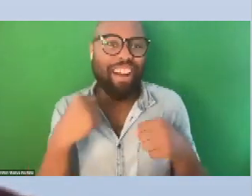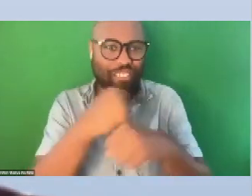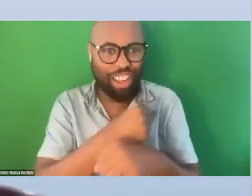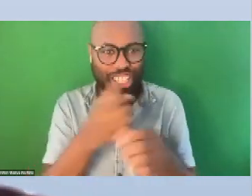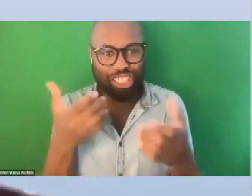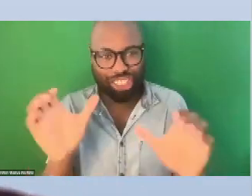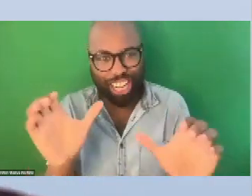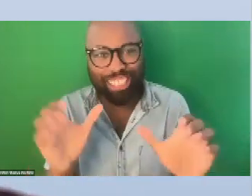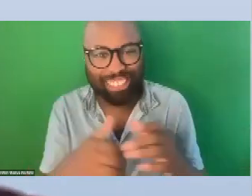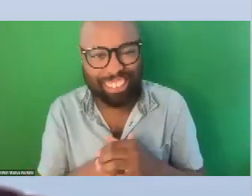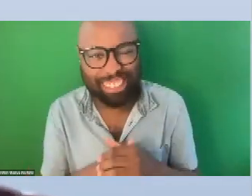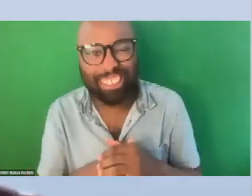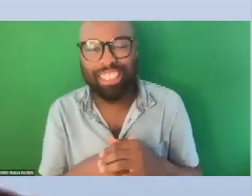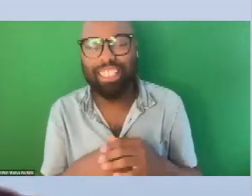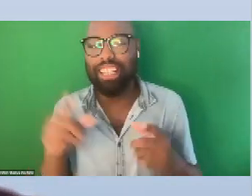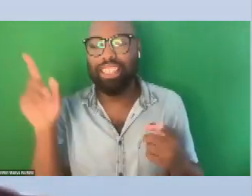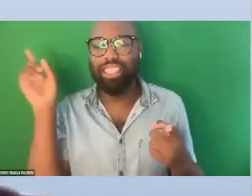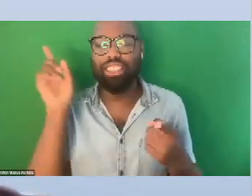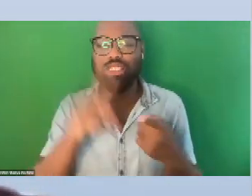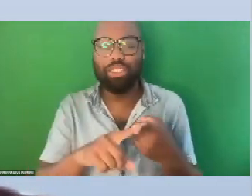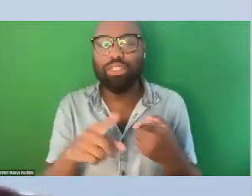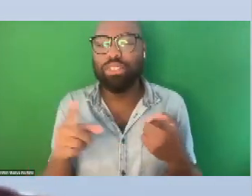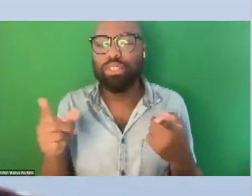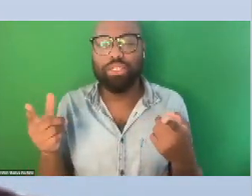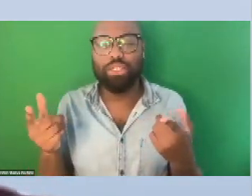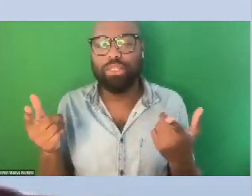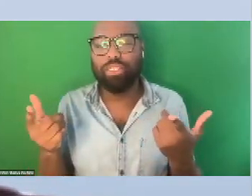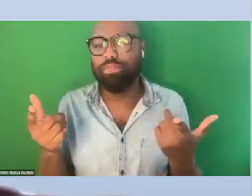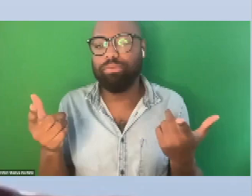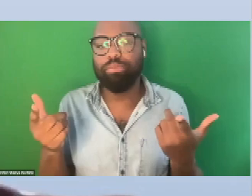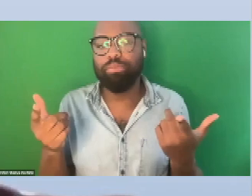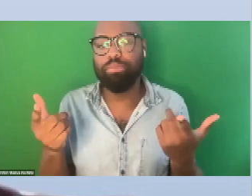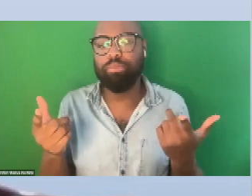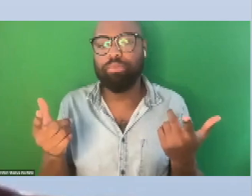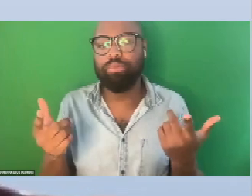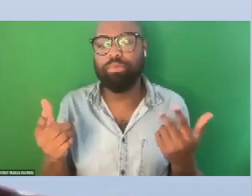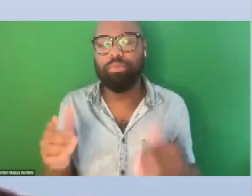meeting the unbiased training needs